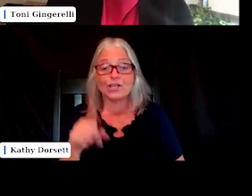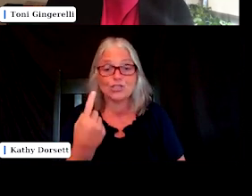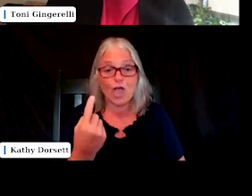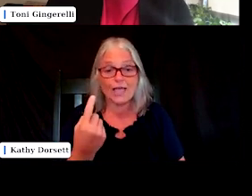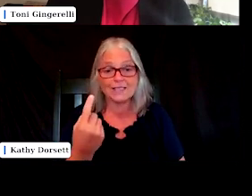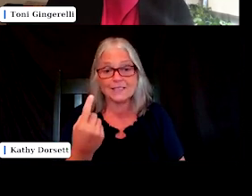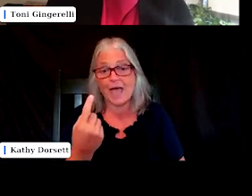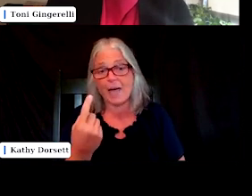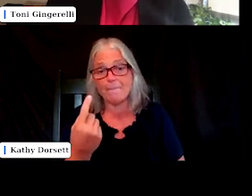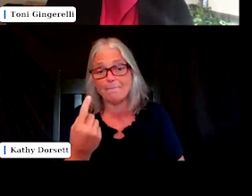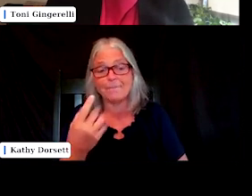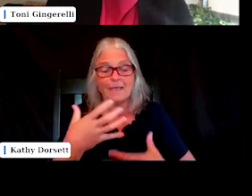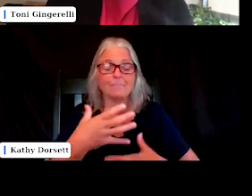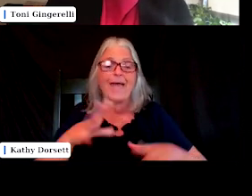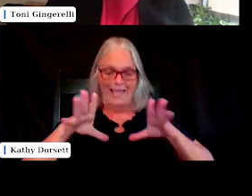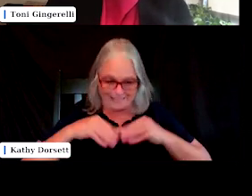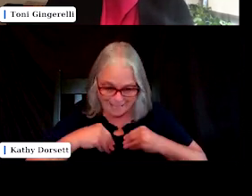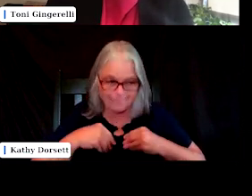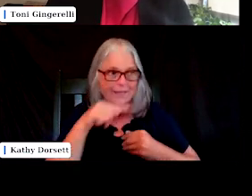Embracing them as part of the team.